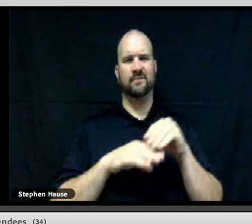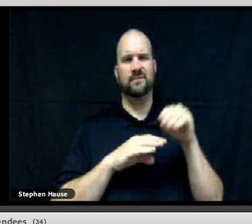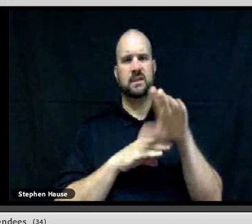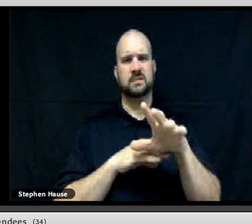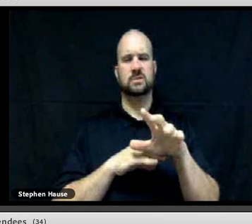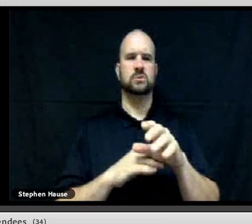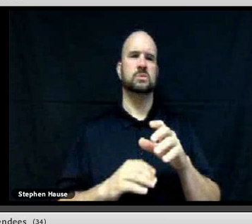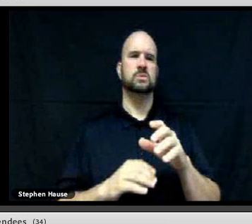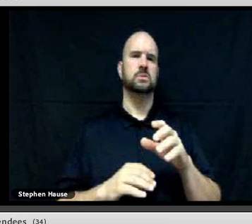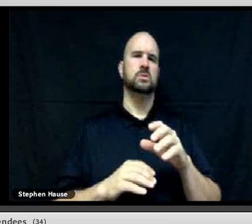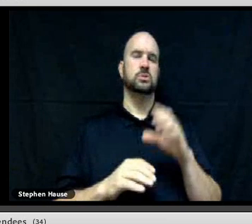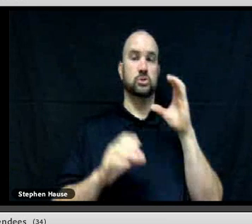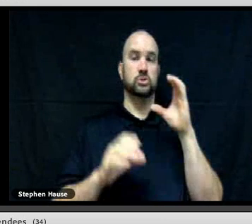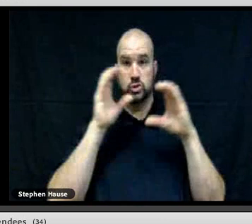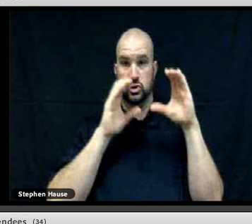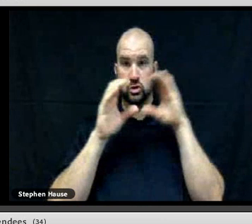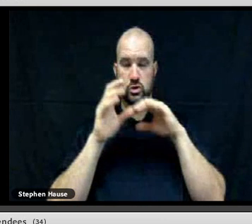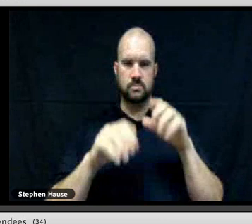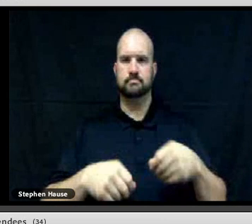um, come up when a user is doing a search.